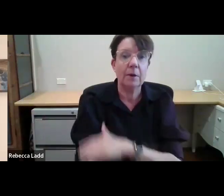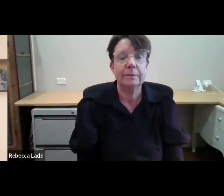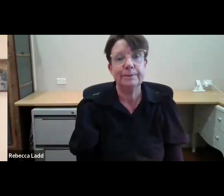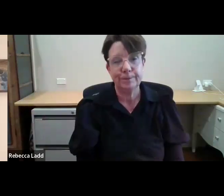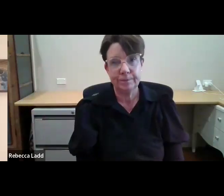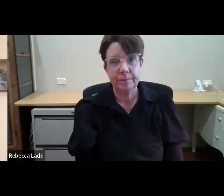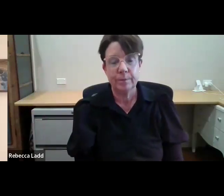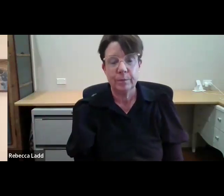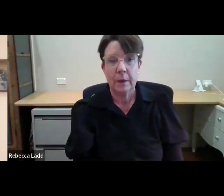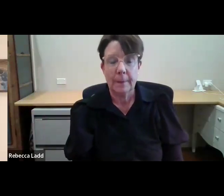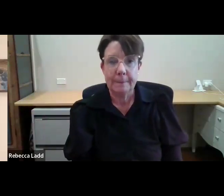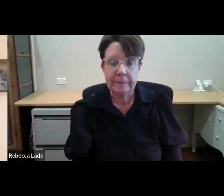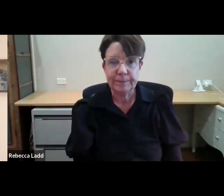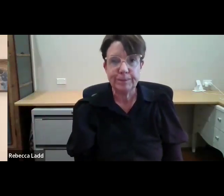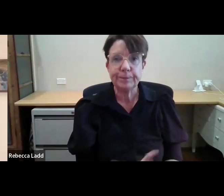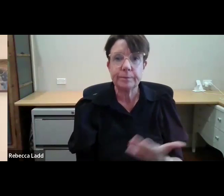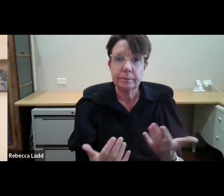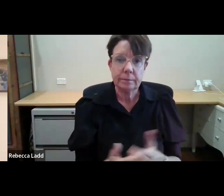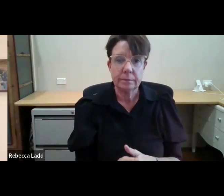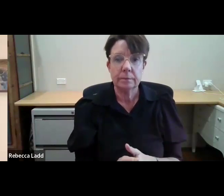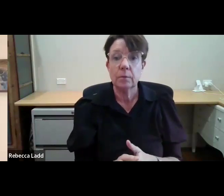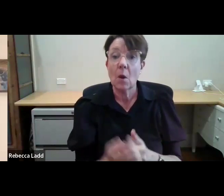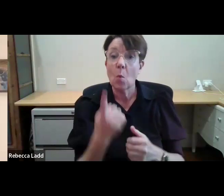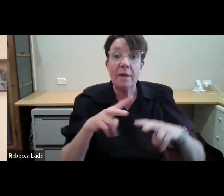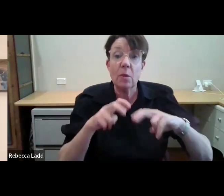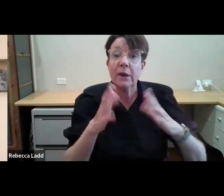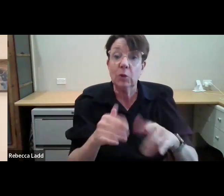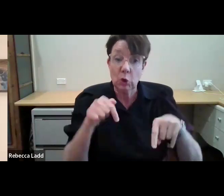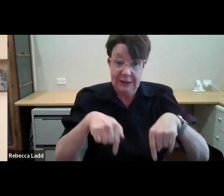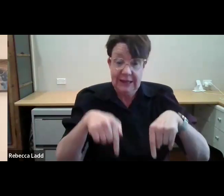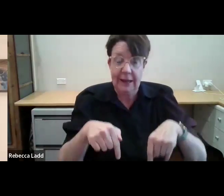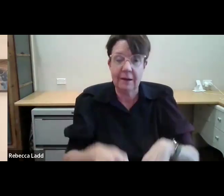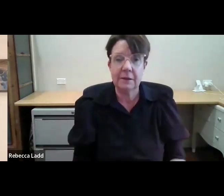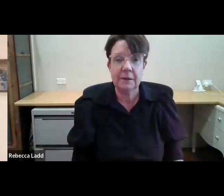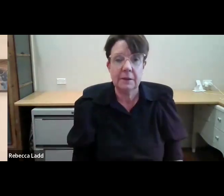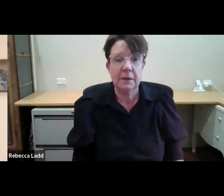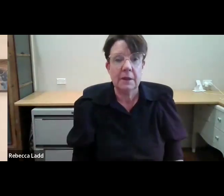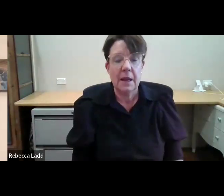researchers here has looked at all these incredible environmental action plans and why they fail. The main reason that